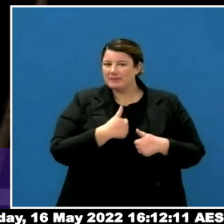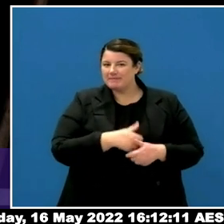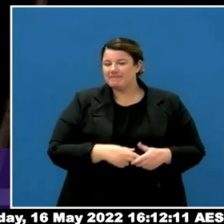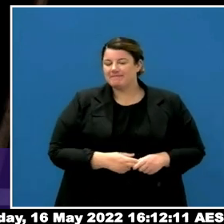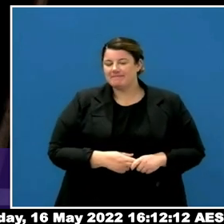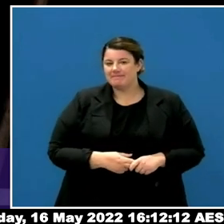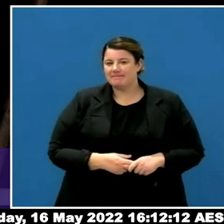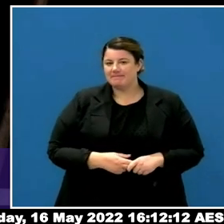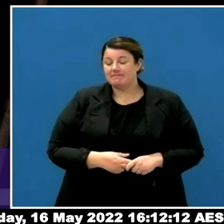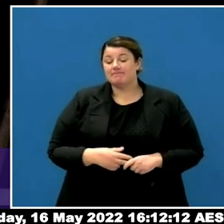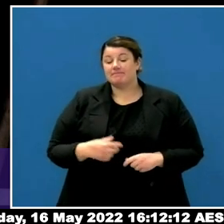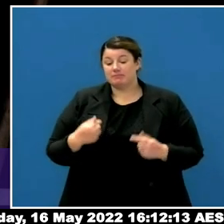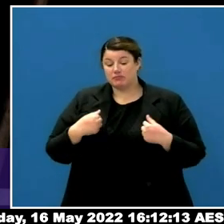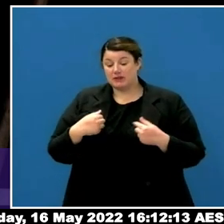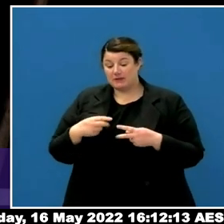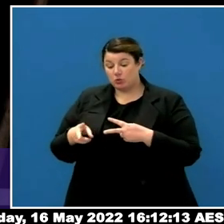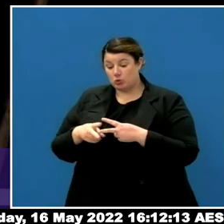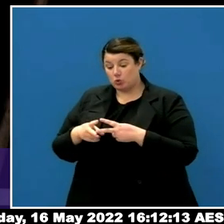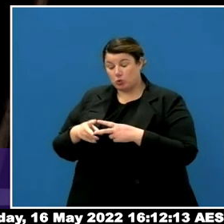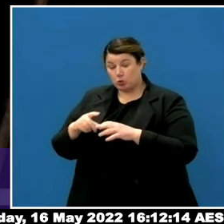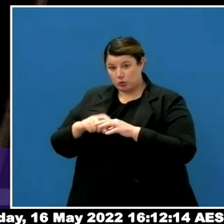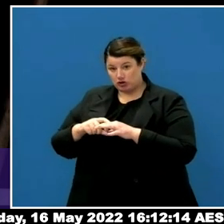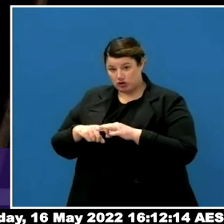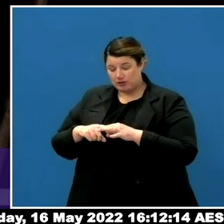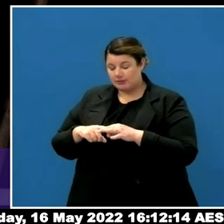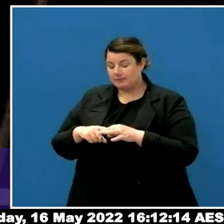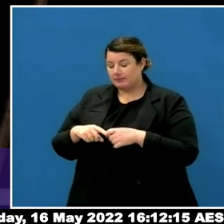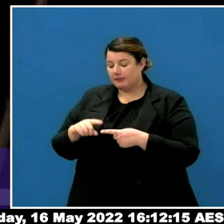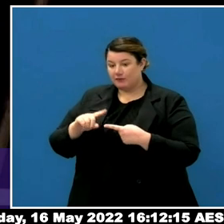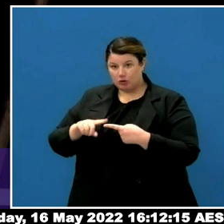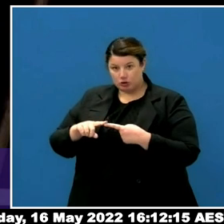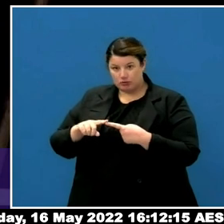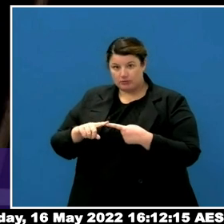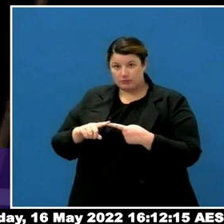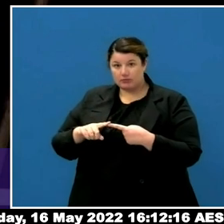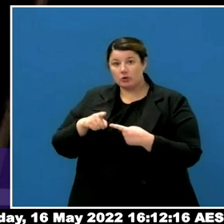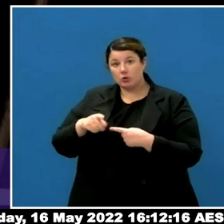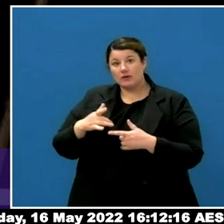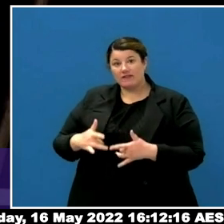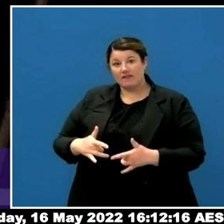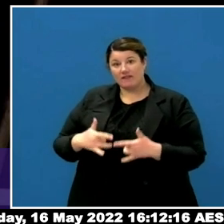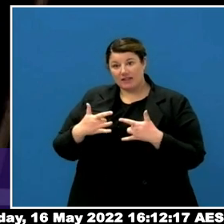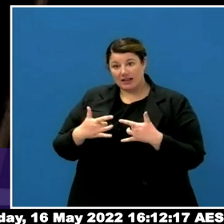Do you feel that there were some more choices for Toby when he left school?